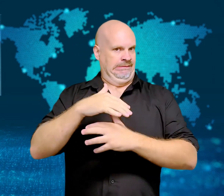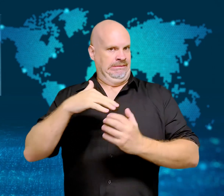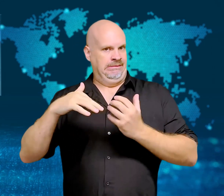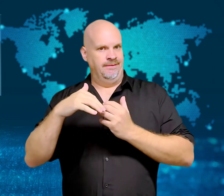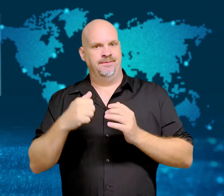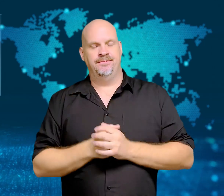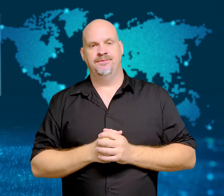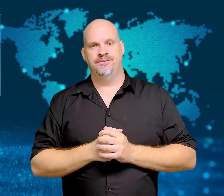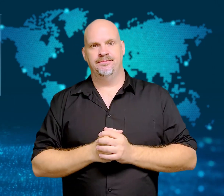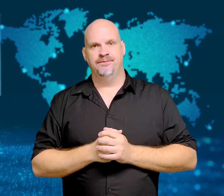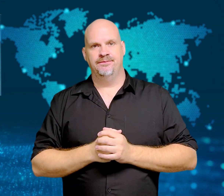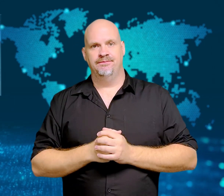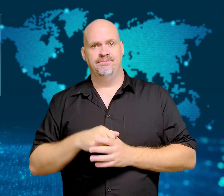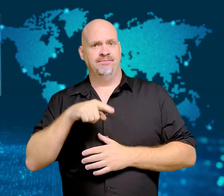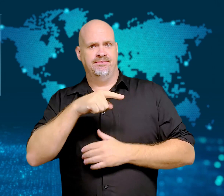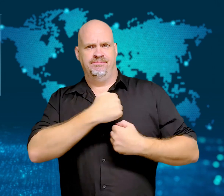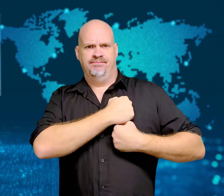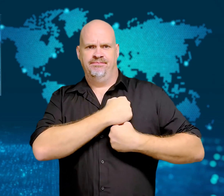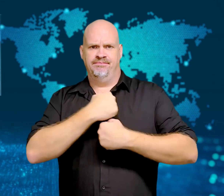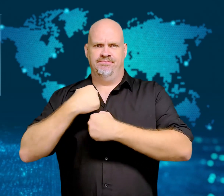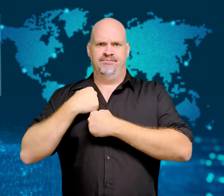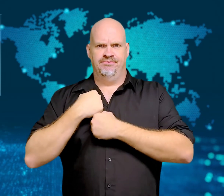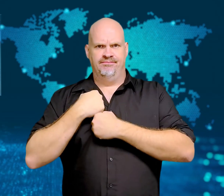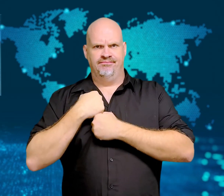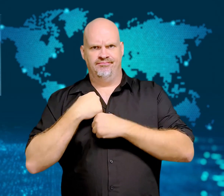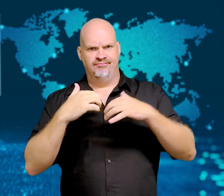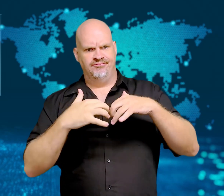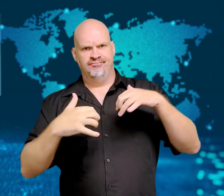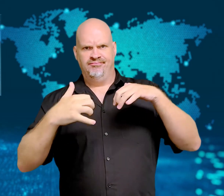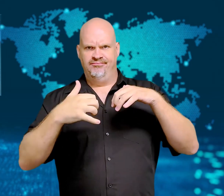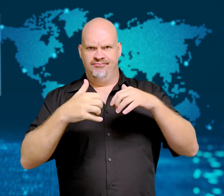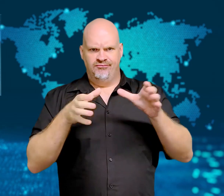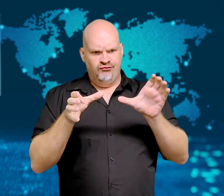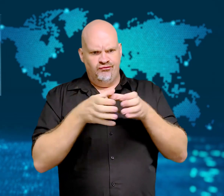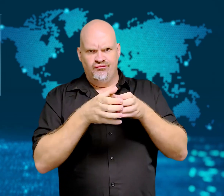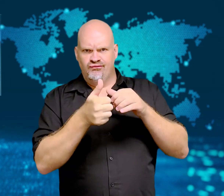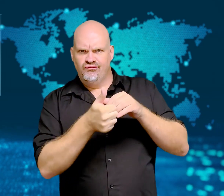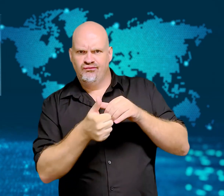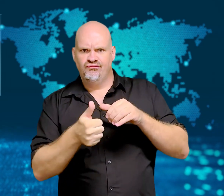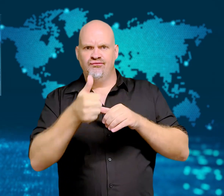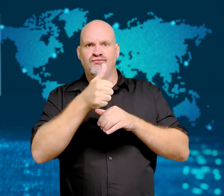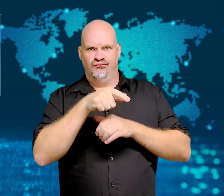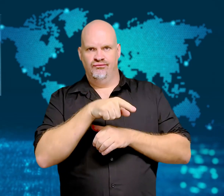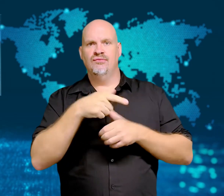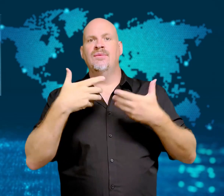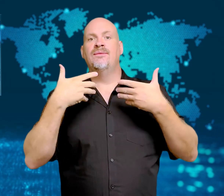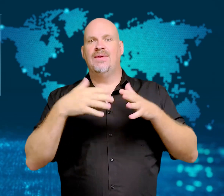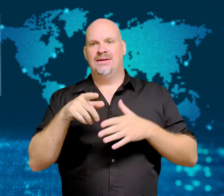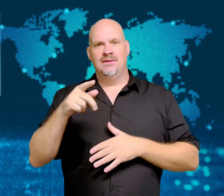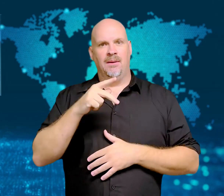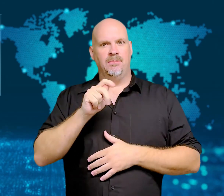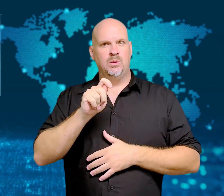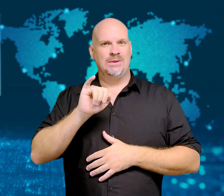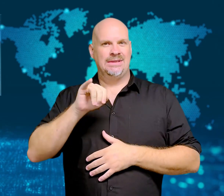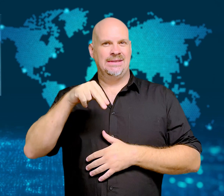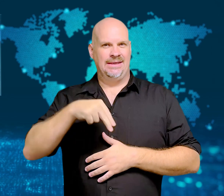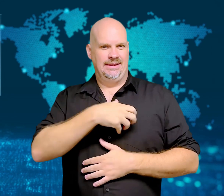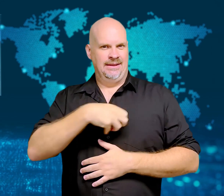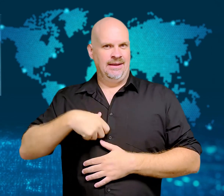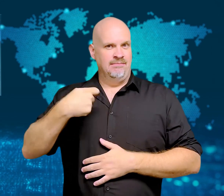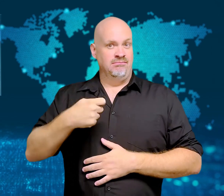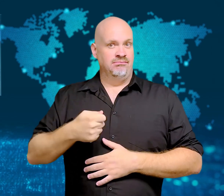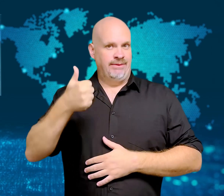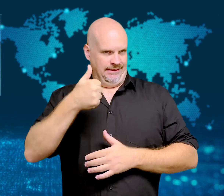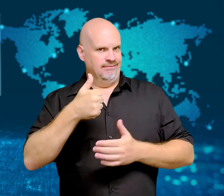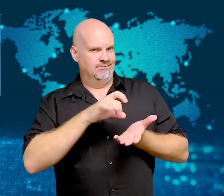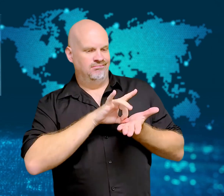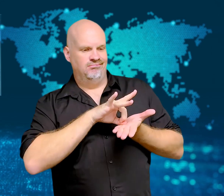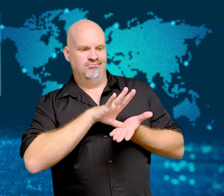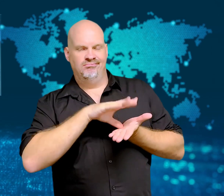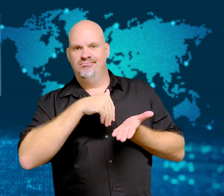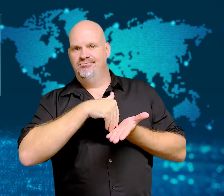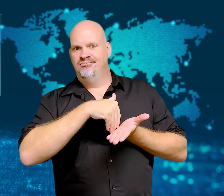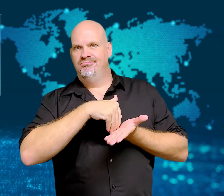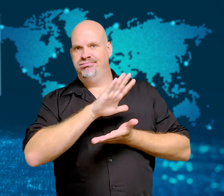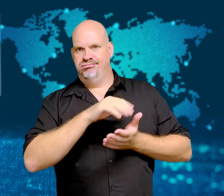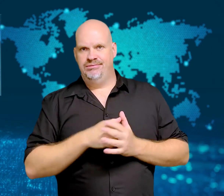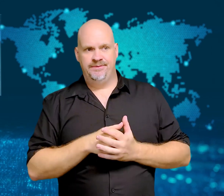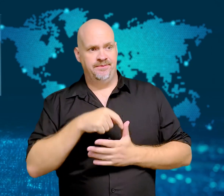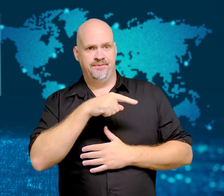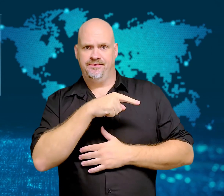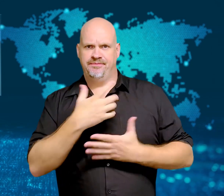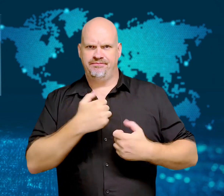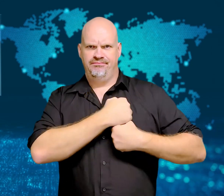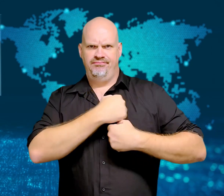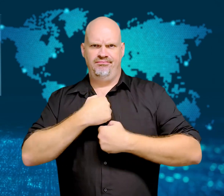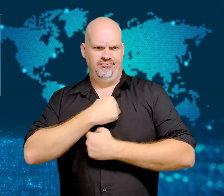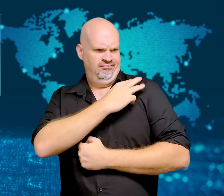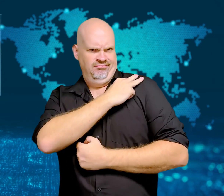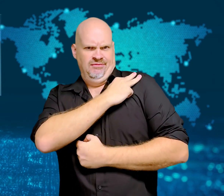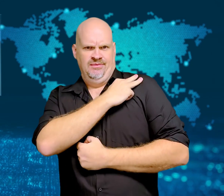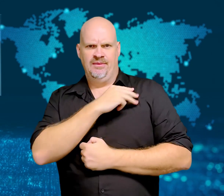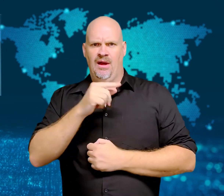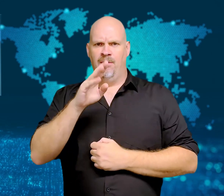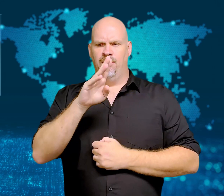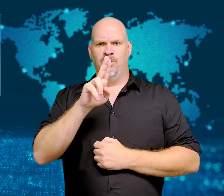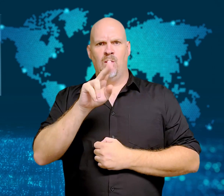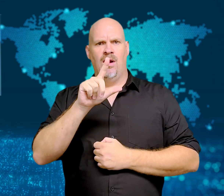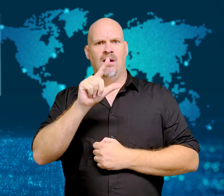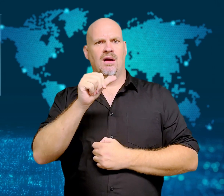The country's Deputy Defense Chief has been fired by Russian President Putin.